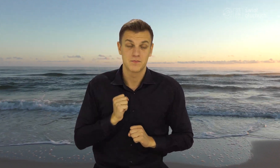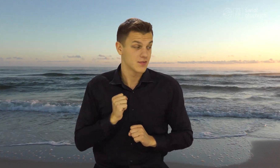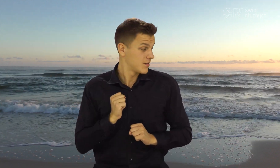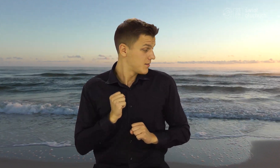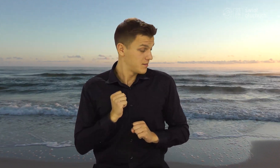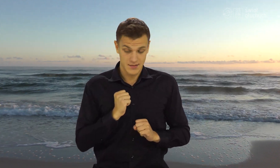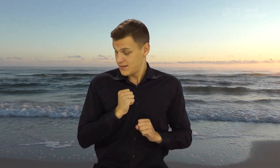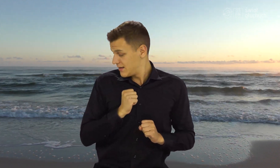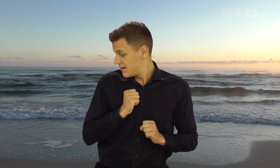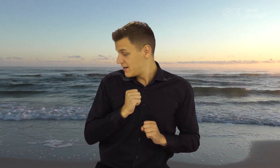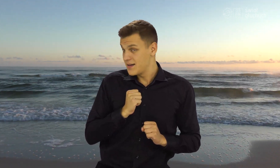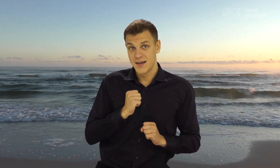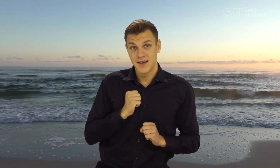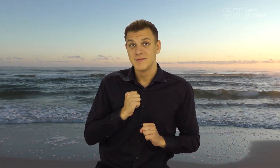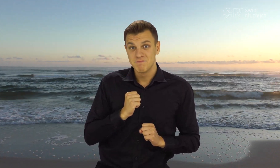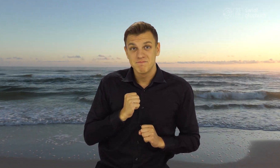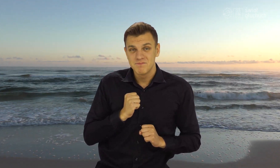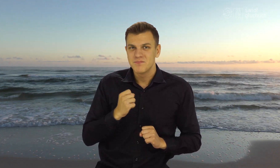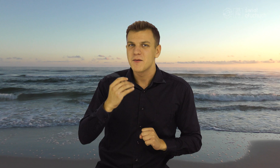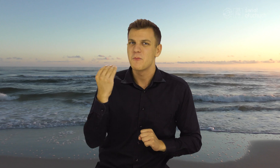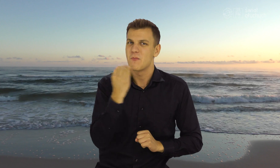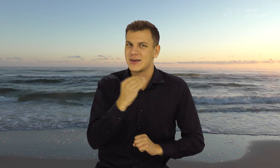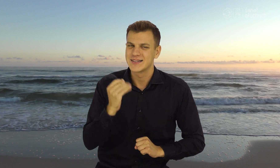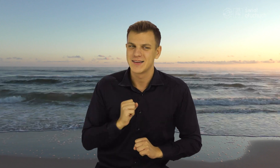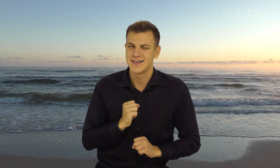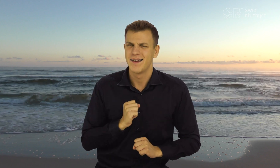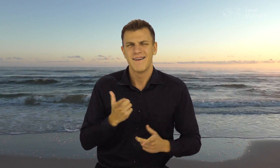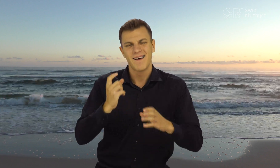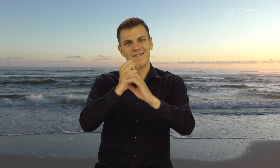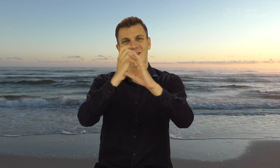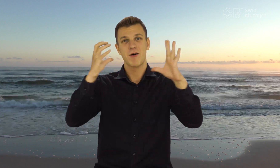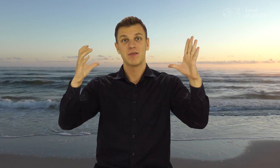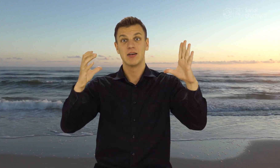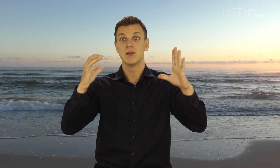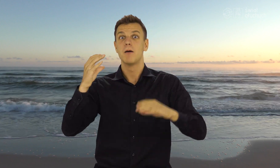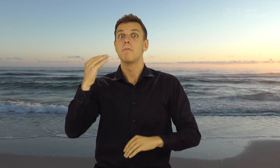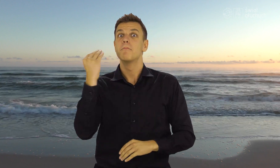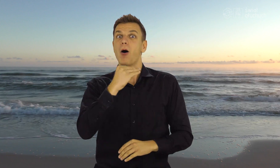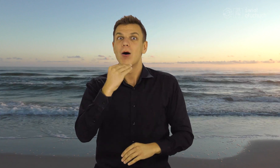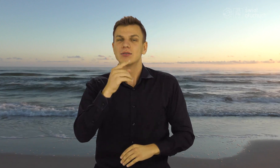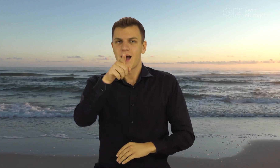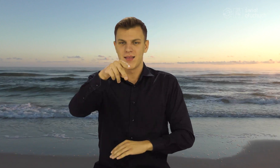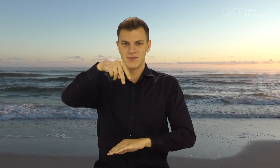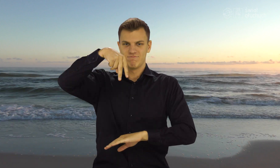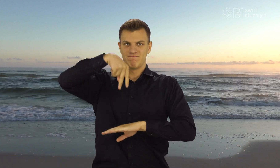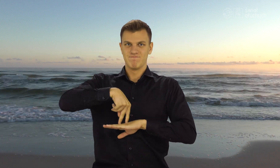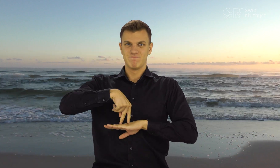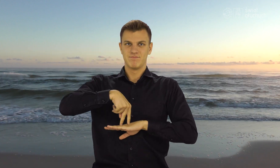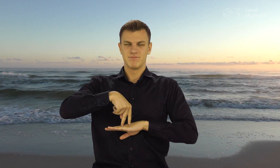Imagine that you are standing by the Polish seaside in the summer,